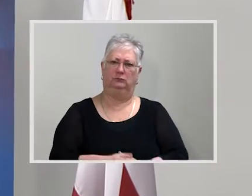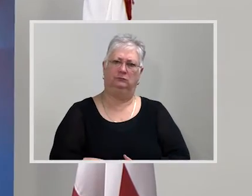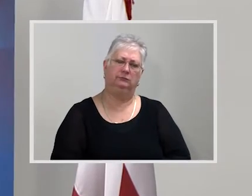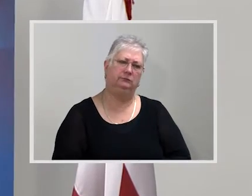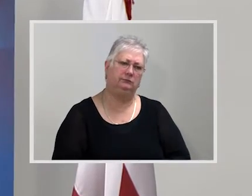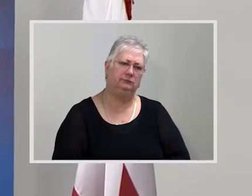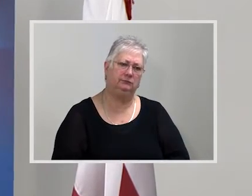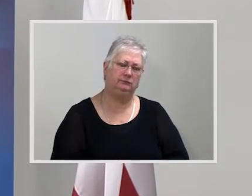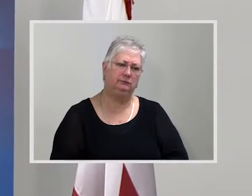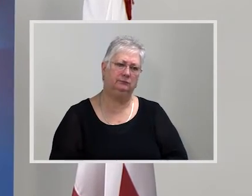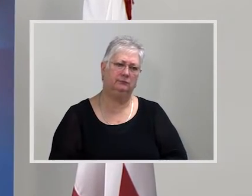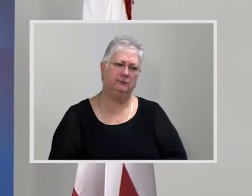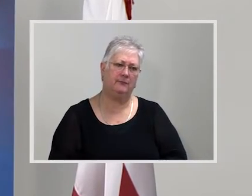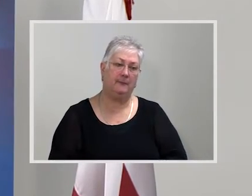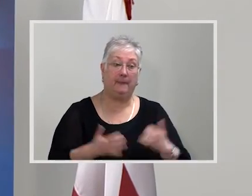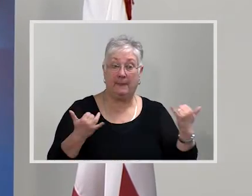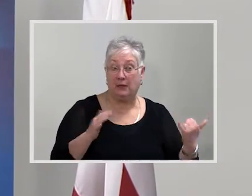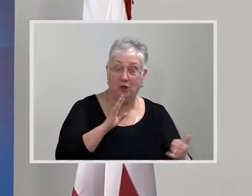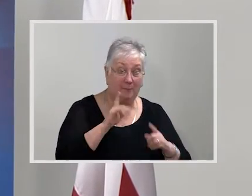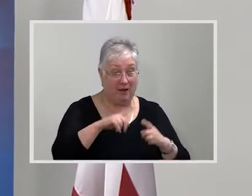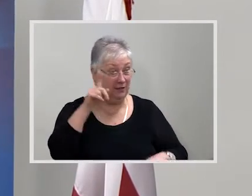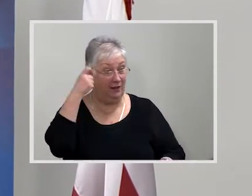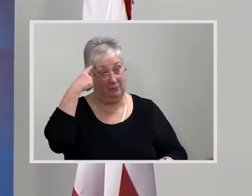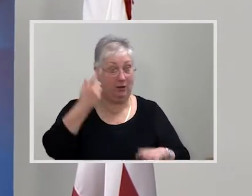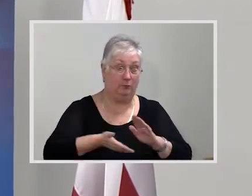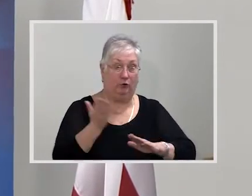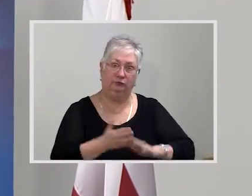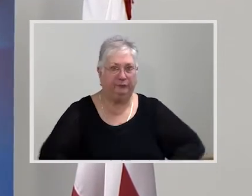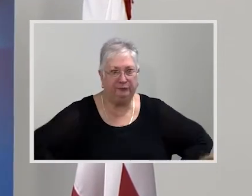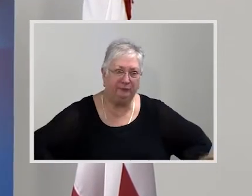GOVERNMENT OPERATIONS BECAUSE YOU KEEP CUTTING GOVERNMENT OPERATIONS.